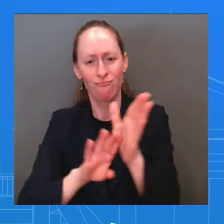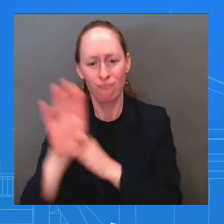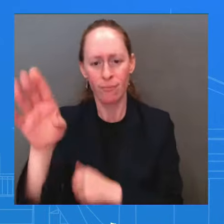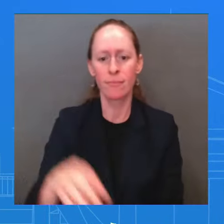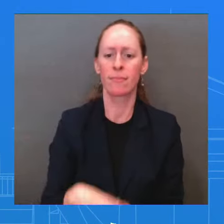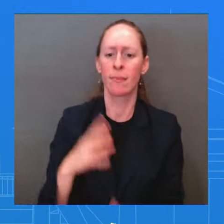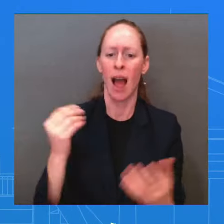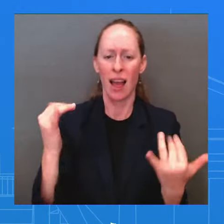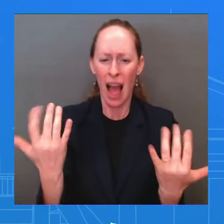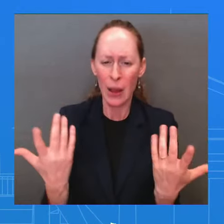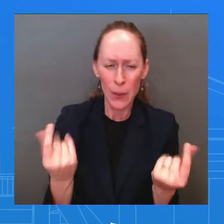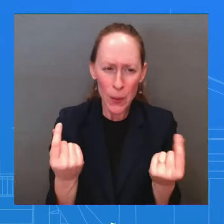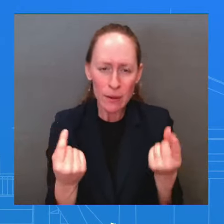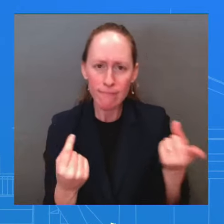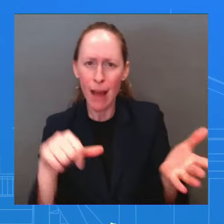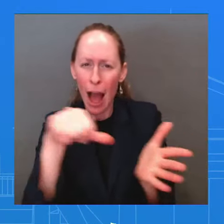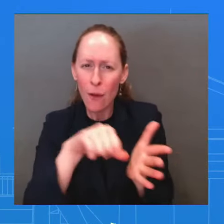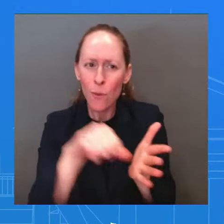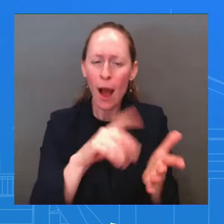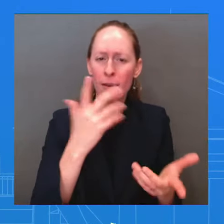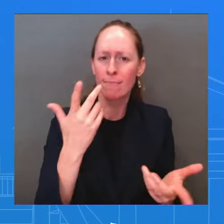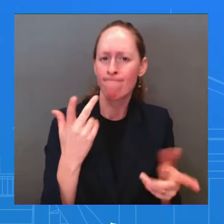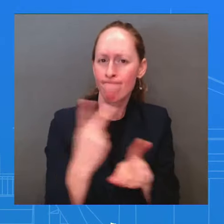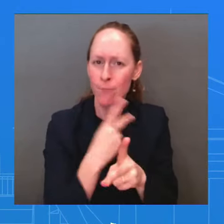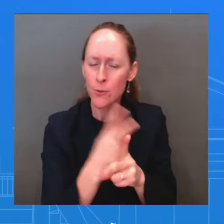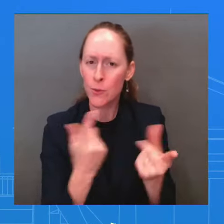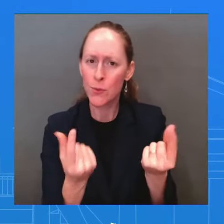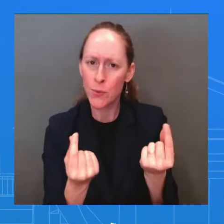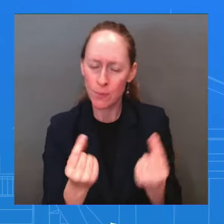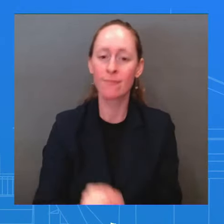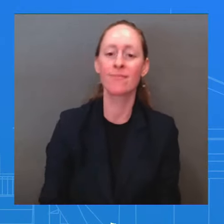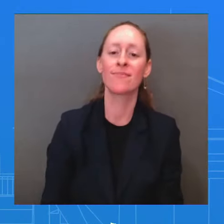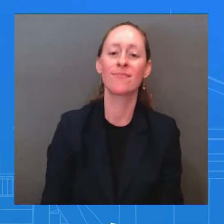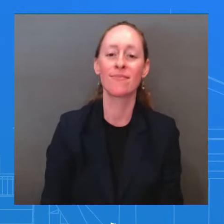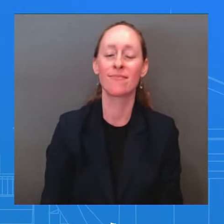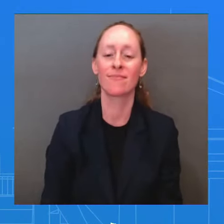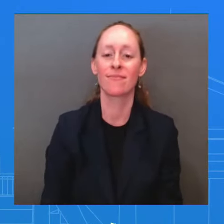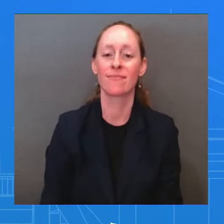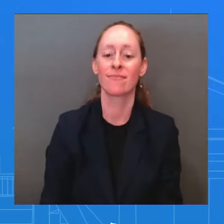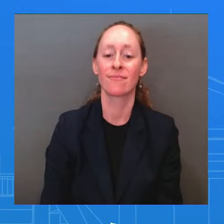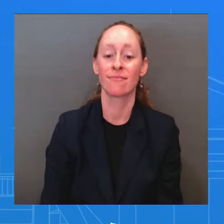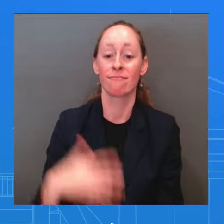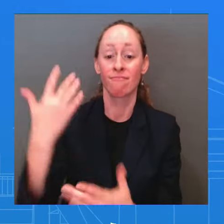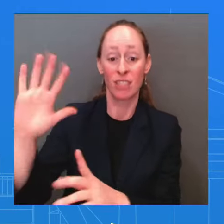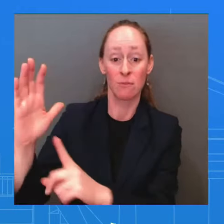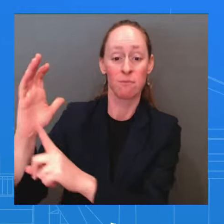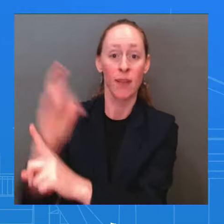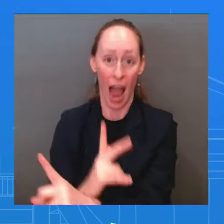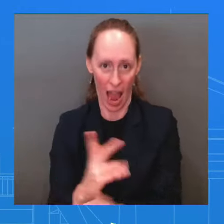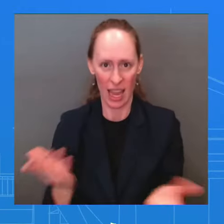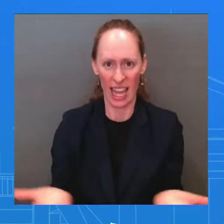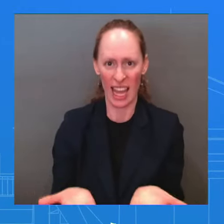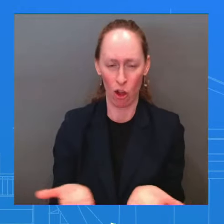President Biden will then return to Washington to host President Zelenskyy of Ukraine here at the White House on Thursday.